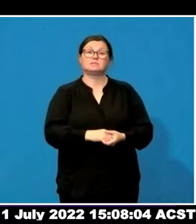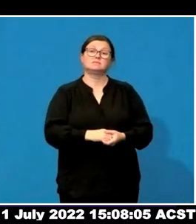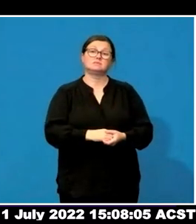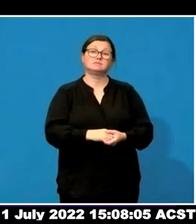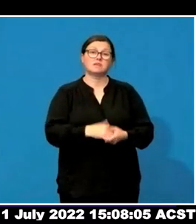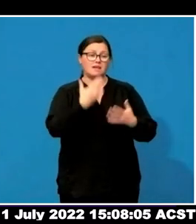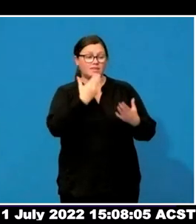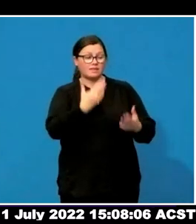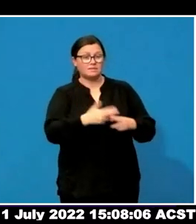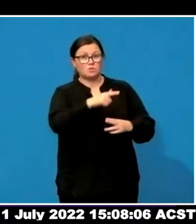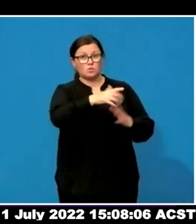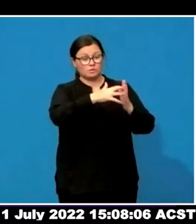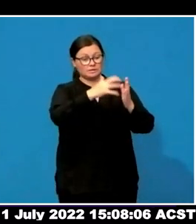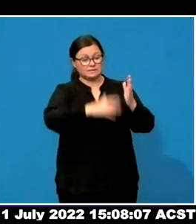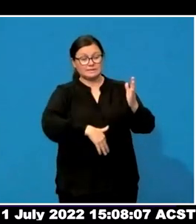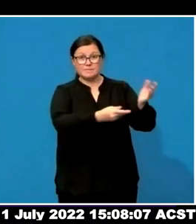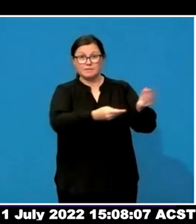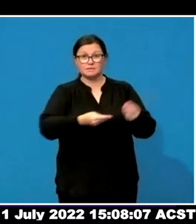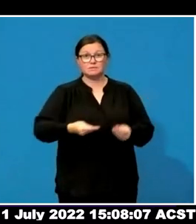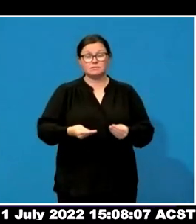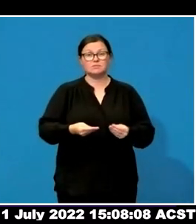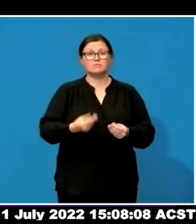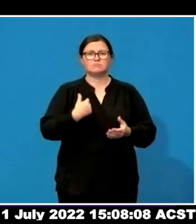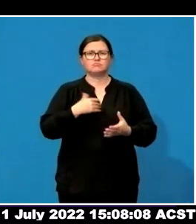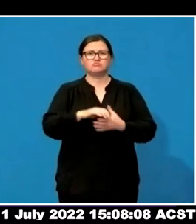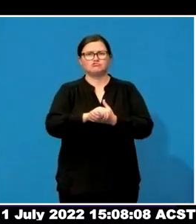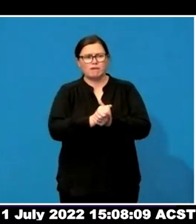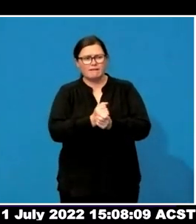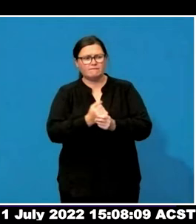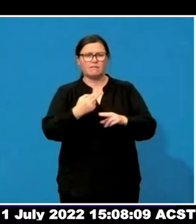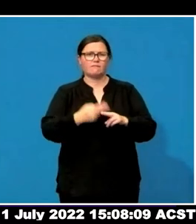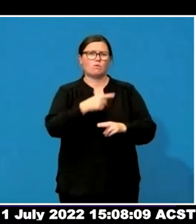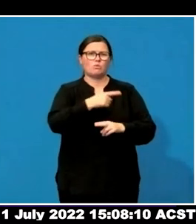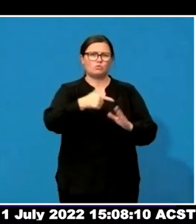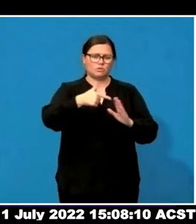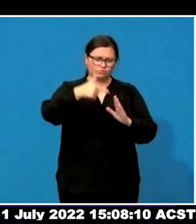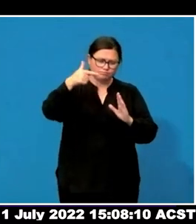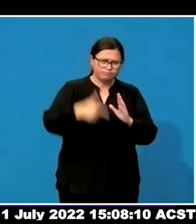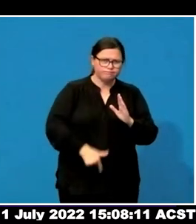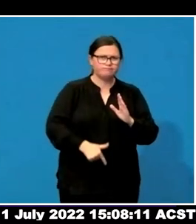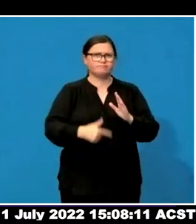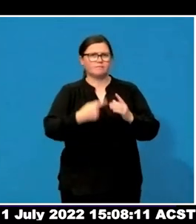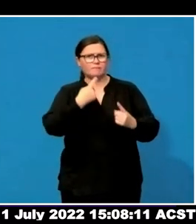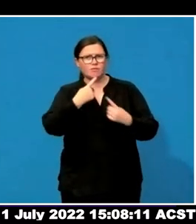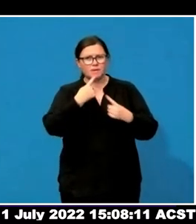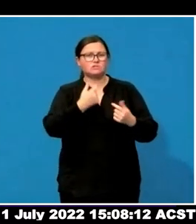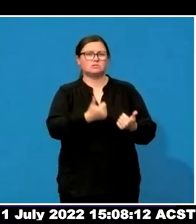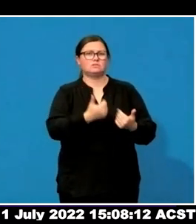We are very grateful to you for the detail and work that's gone into your statement your evidence. So thank you very much. Thank you very much.